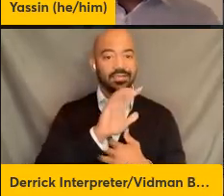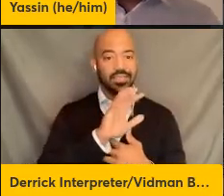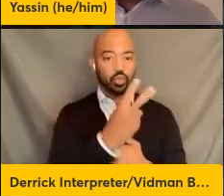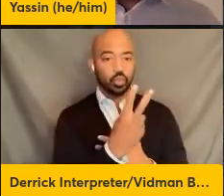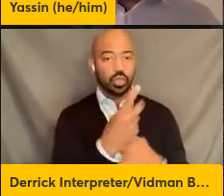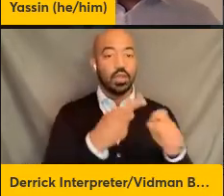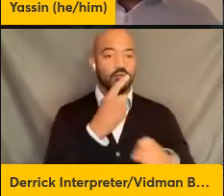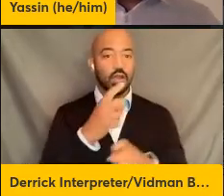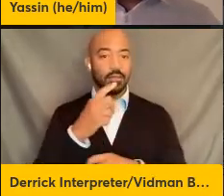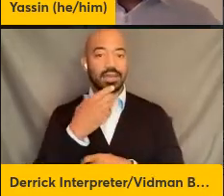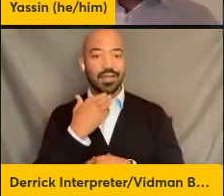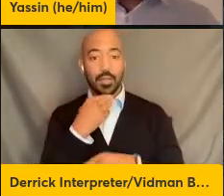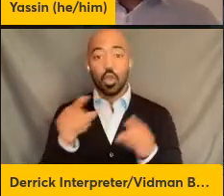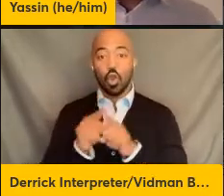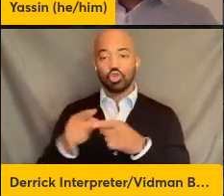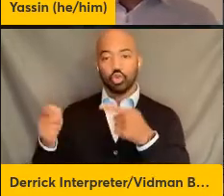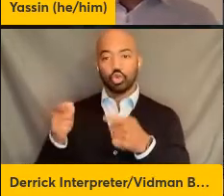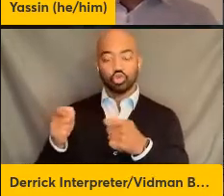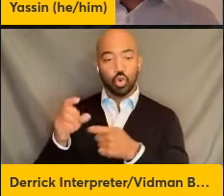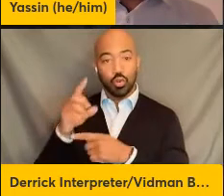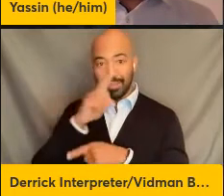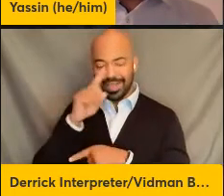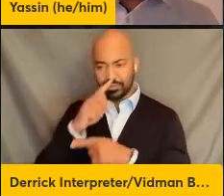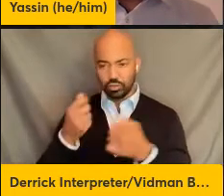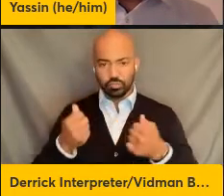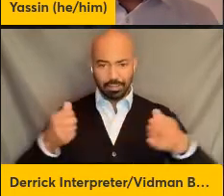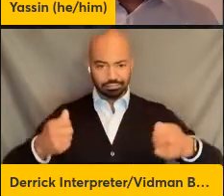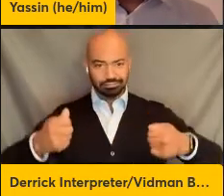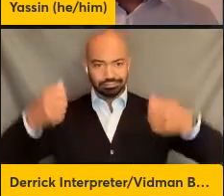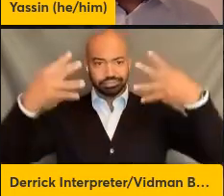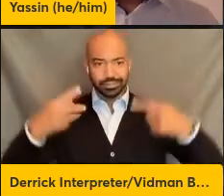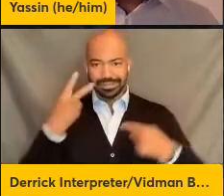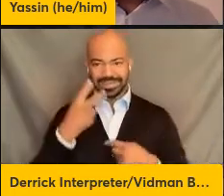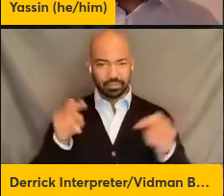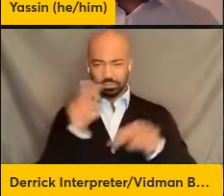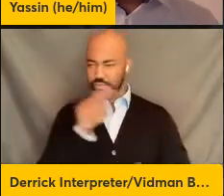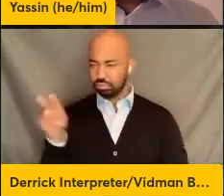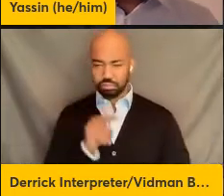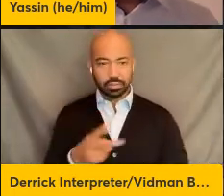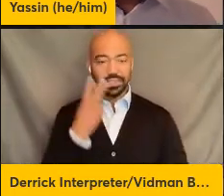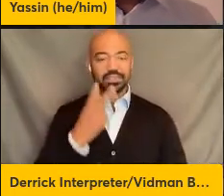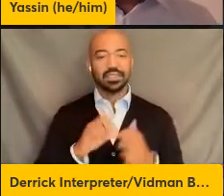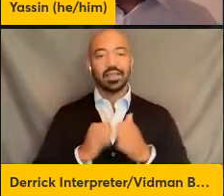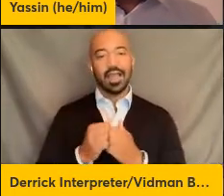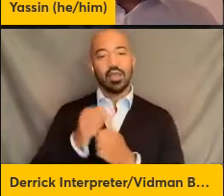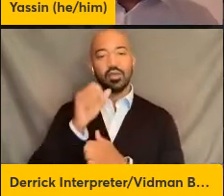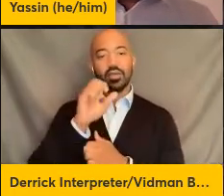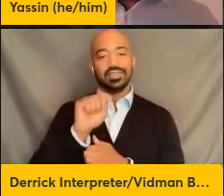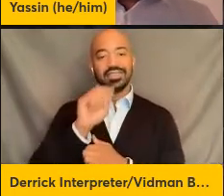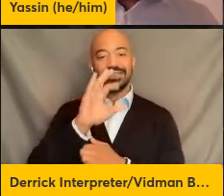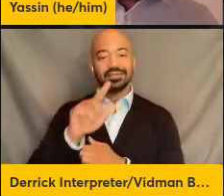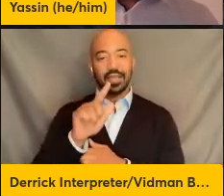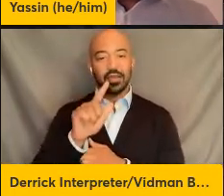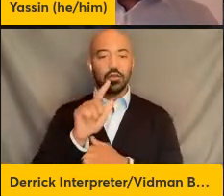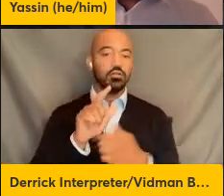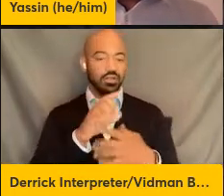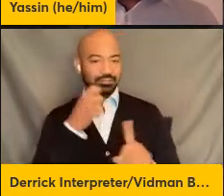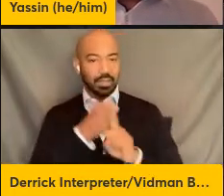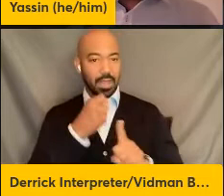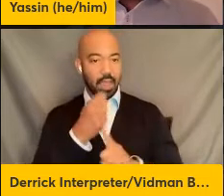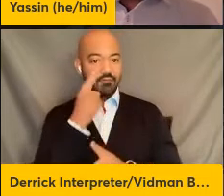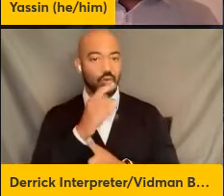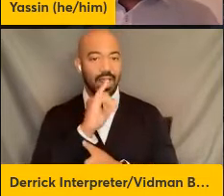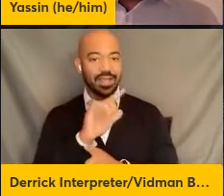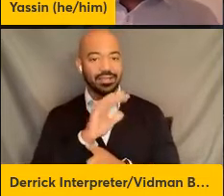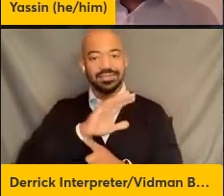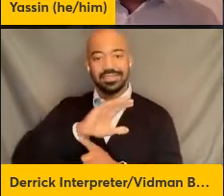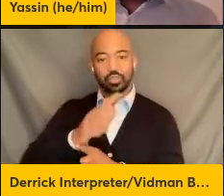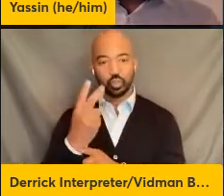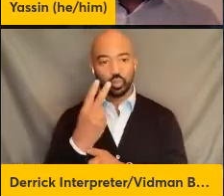mice to understand what what is the influence of T cell infiltration of IOC tools, and whether we can down any molecular